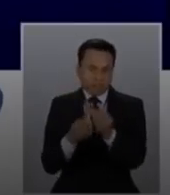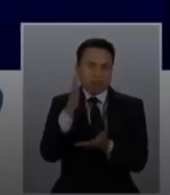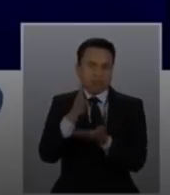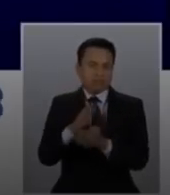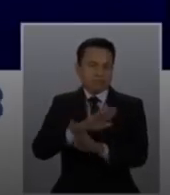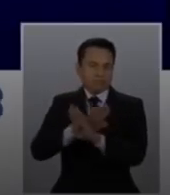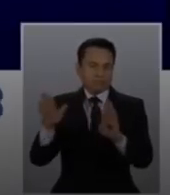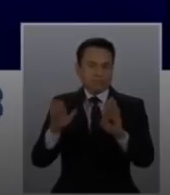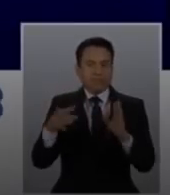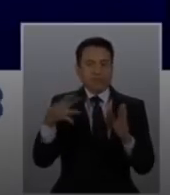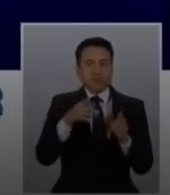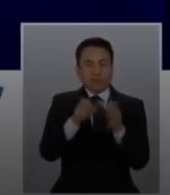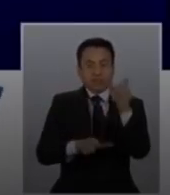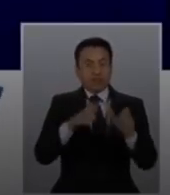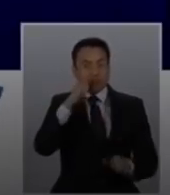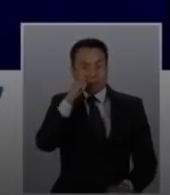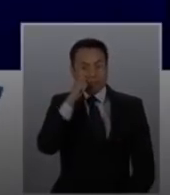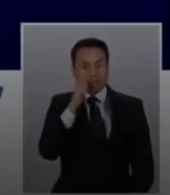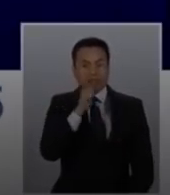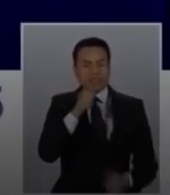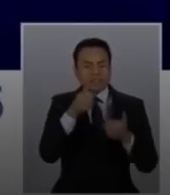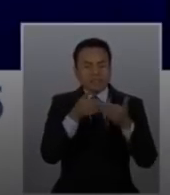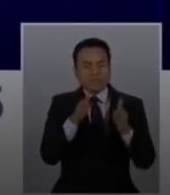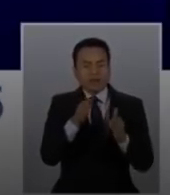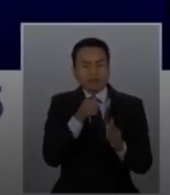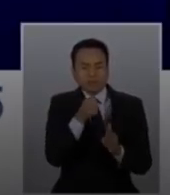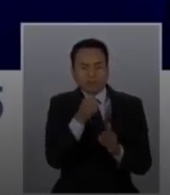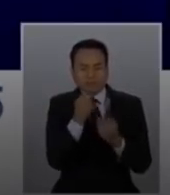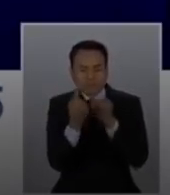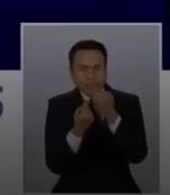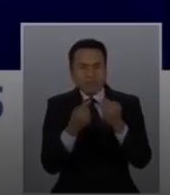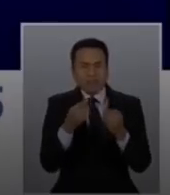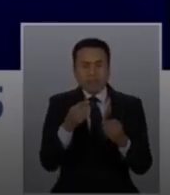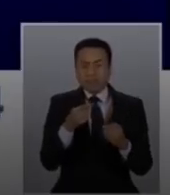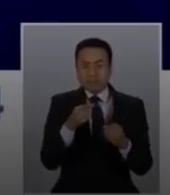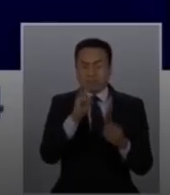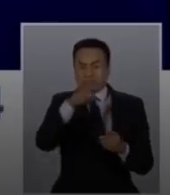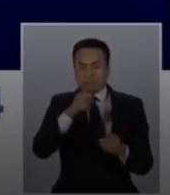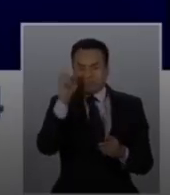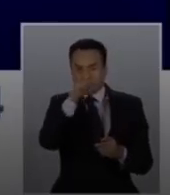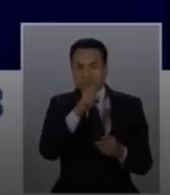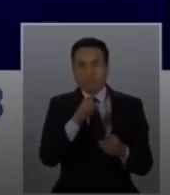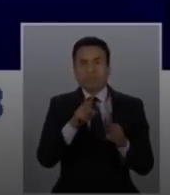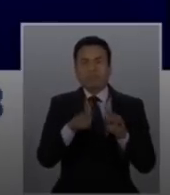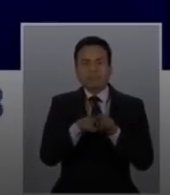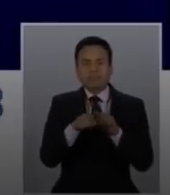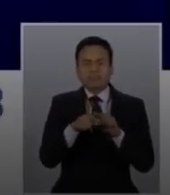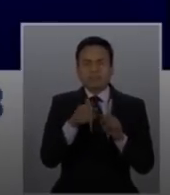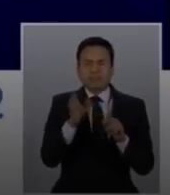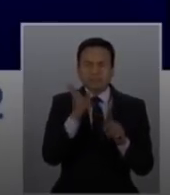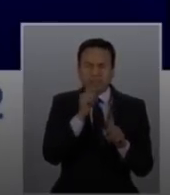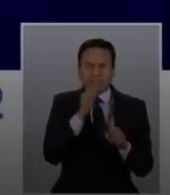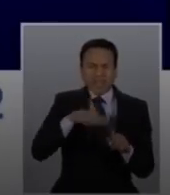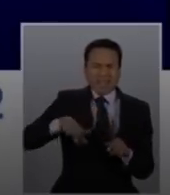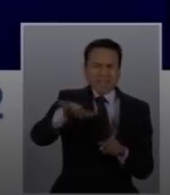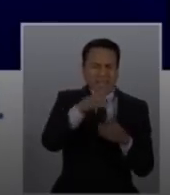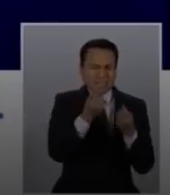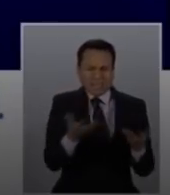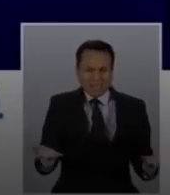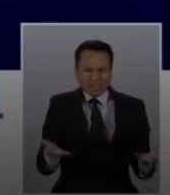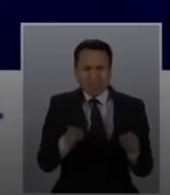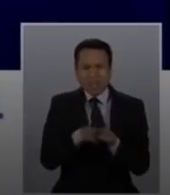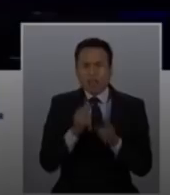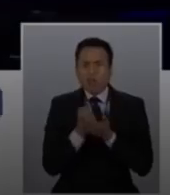And the violations of human rights, the lack of freedom of the press and the shortages that Cuba is experiencing today is also reprehensible and we should help.